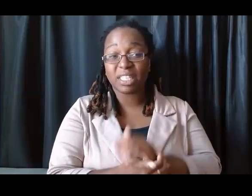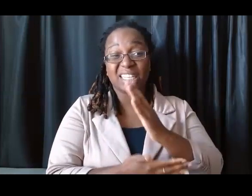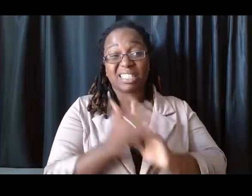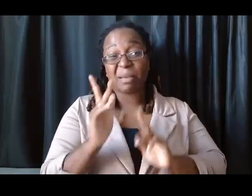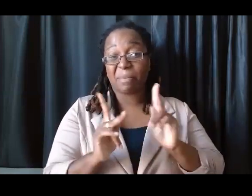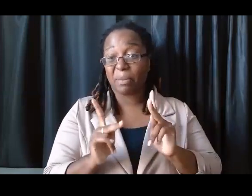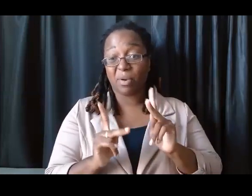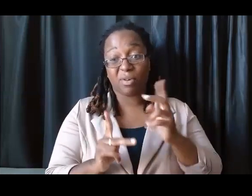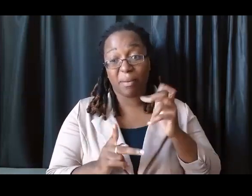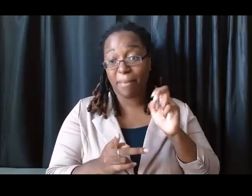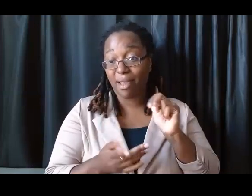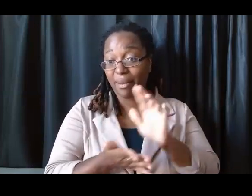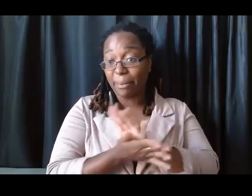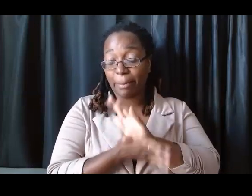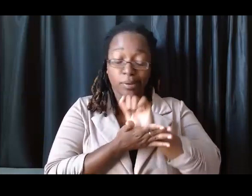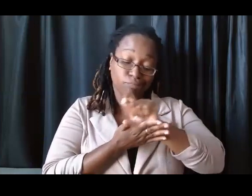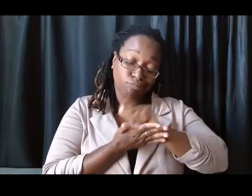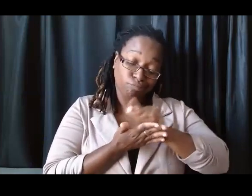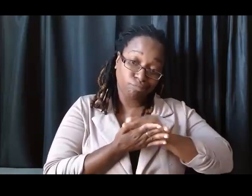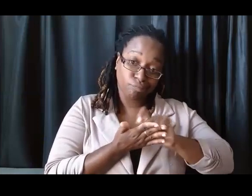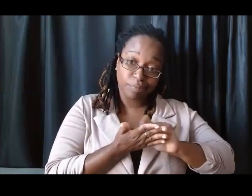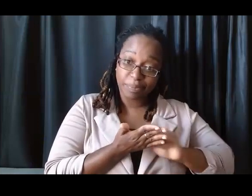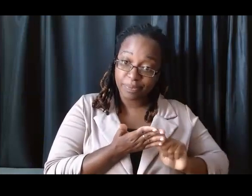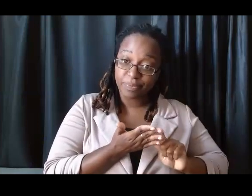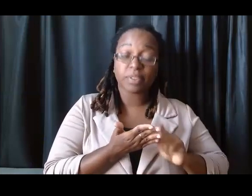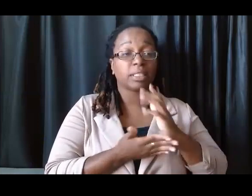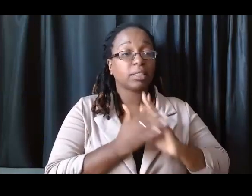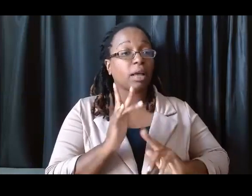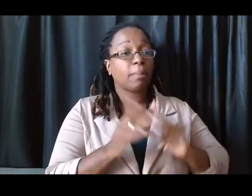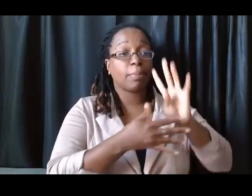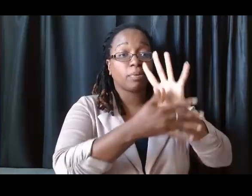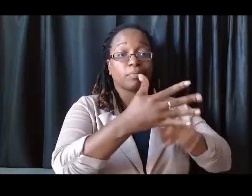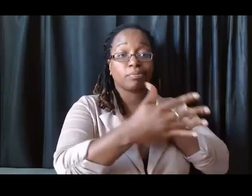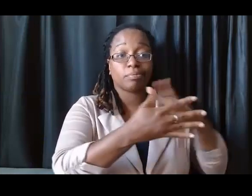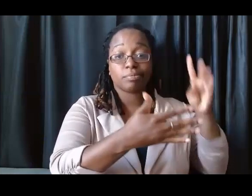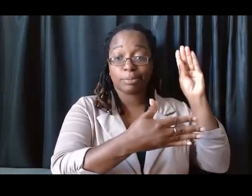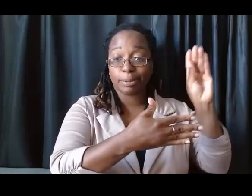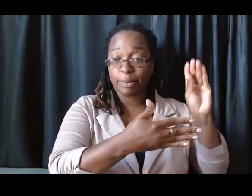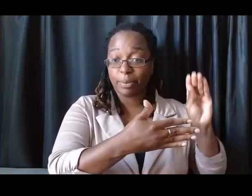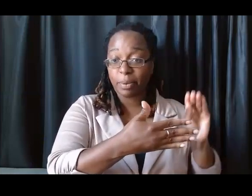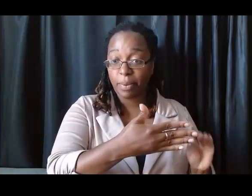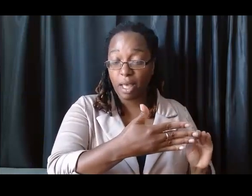Some people it might be an Excel spreadsheet. Some people may use Quickbooks or some type of